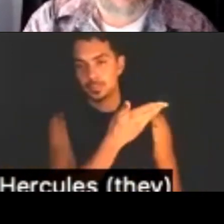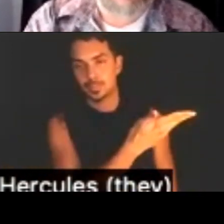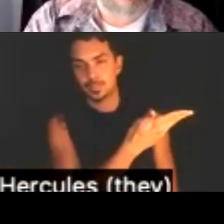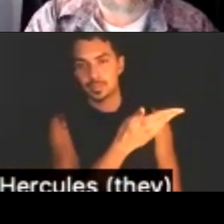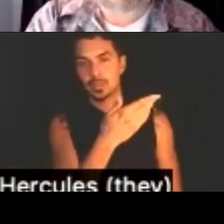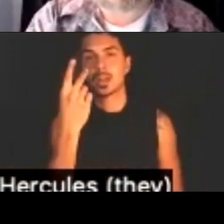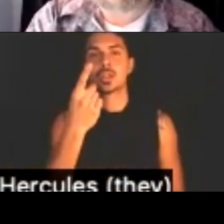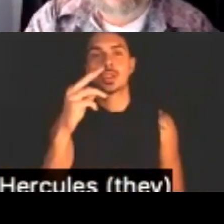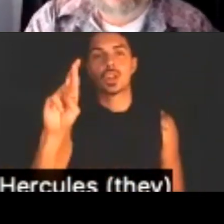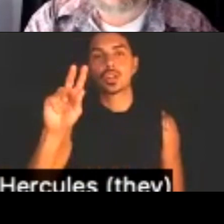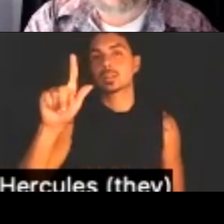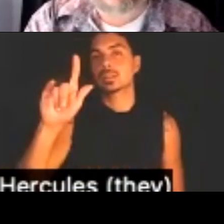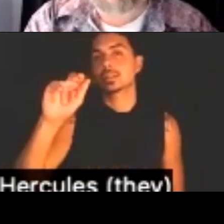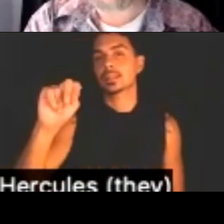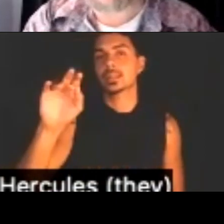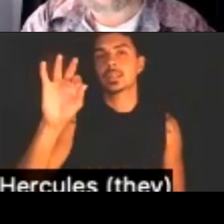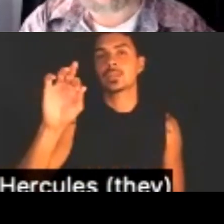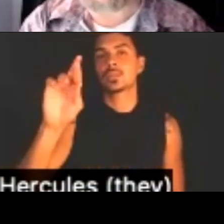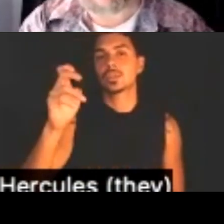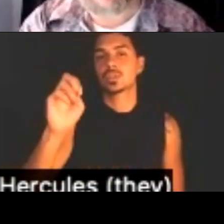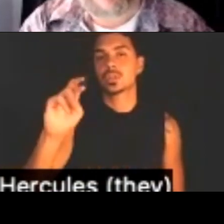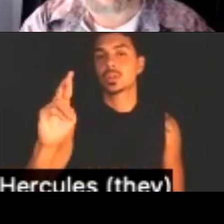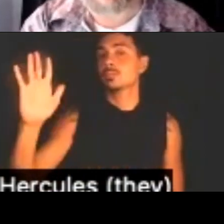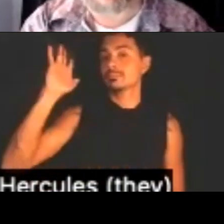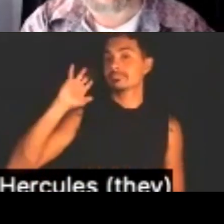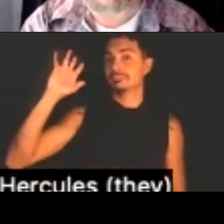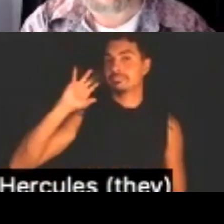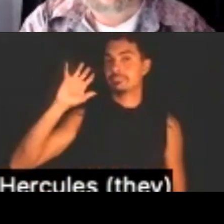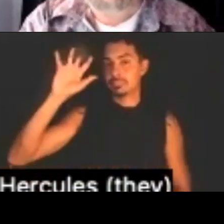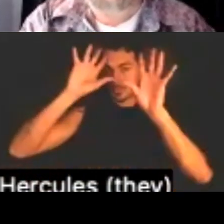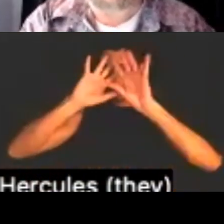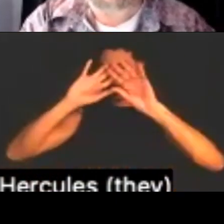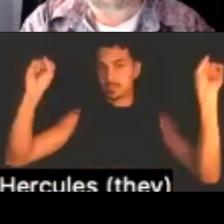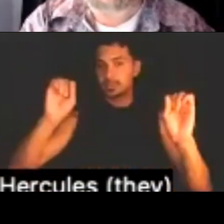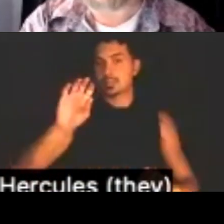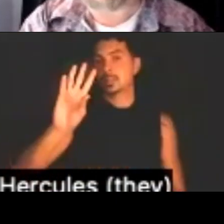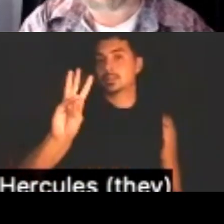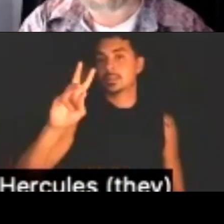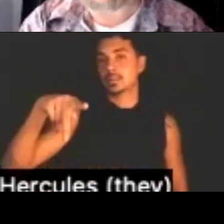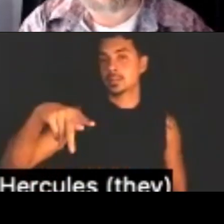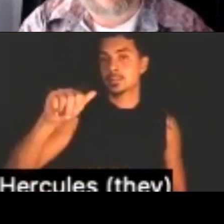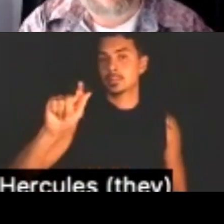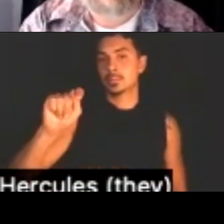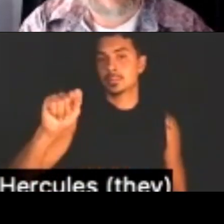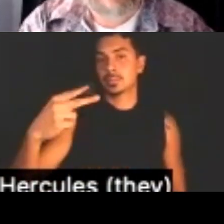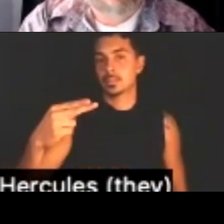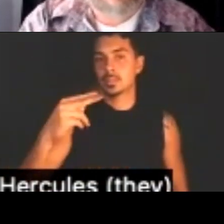who used to be the past president of WPATH, the World Professional Association for Transgender Health.